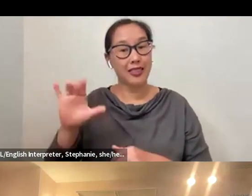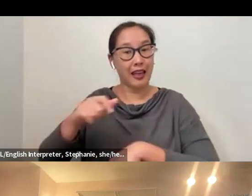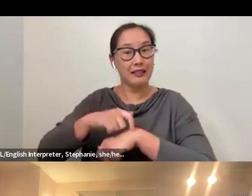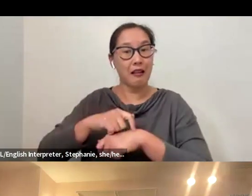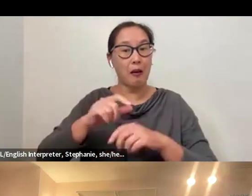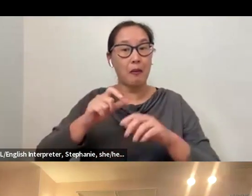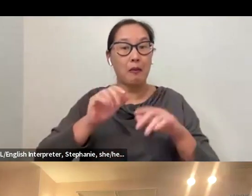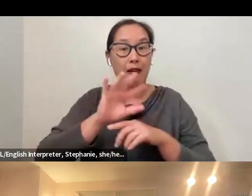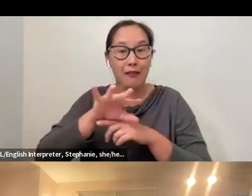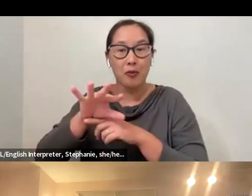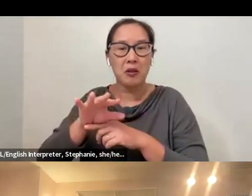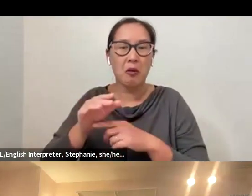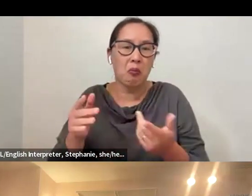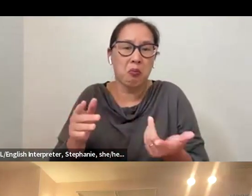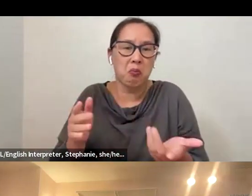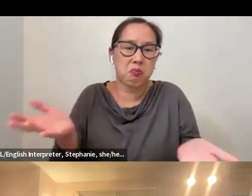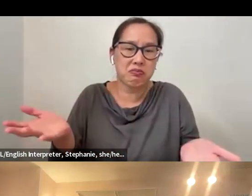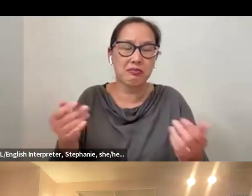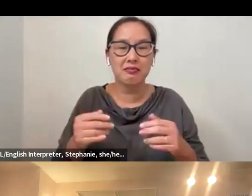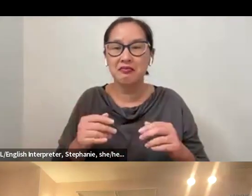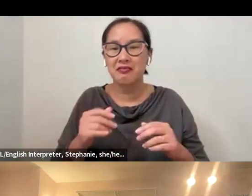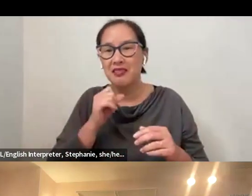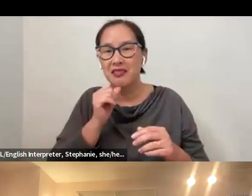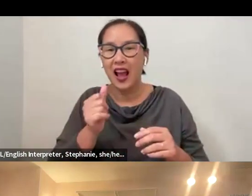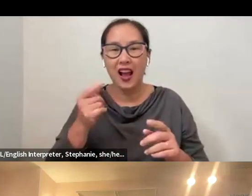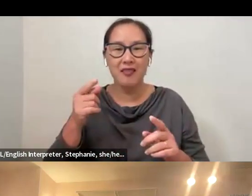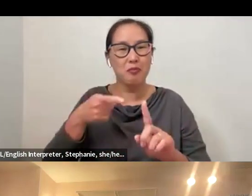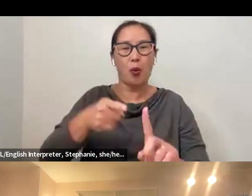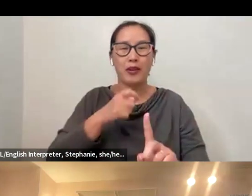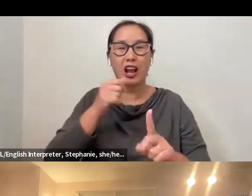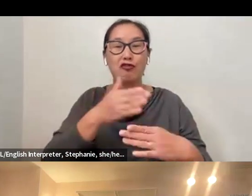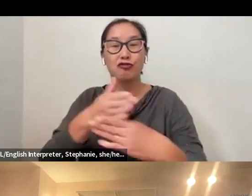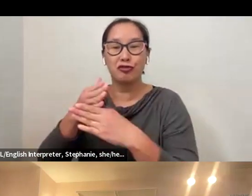I'm really glad I did that because, with the film, went out there.